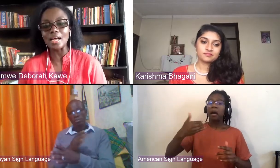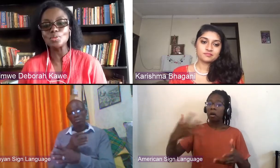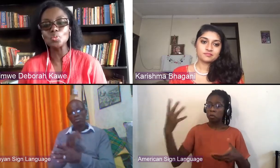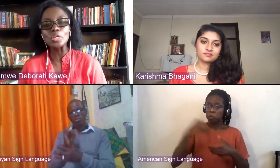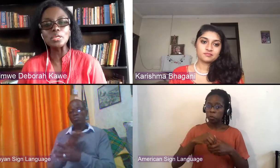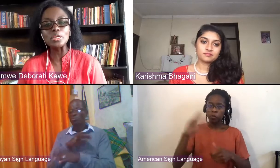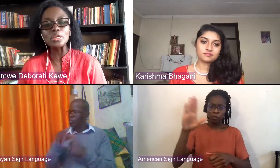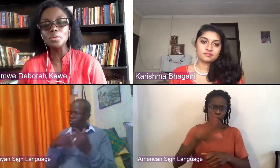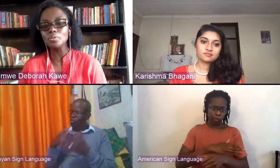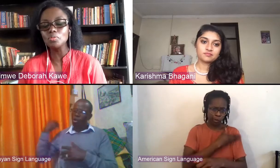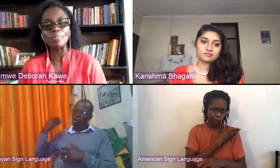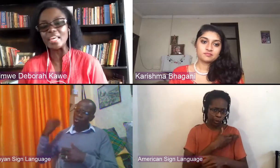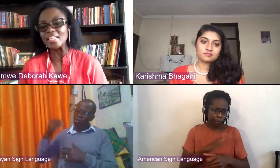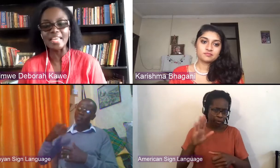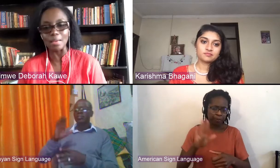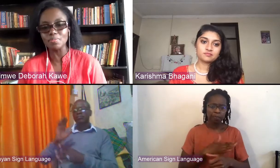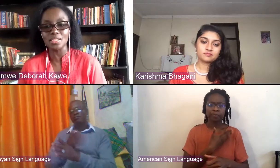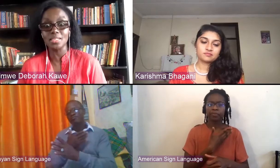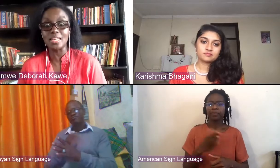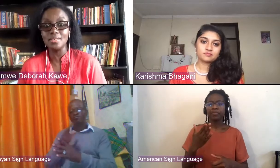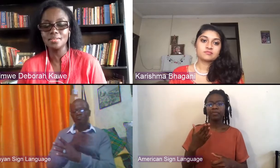as we played games as kids.